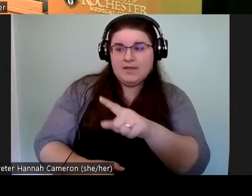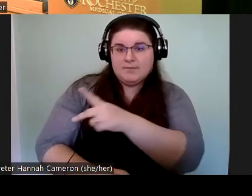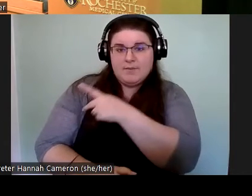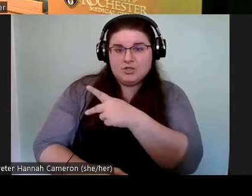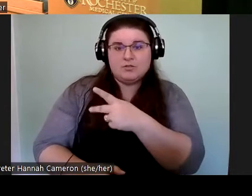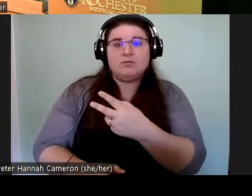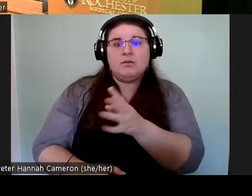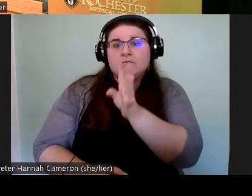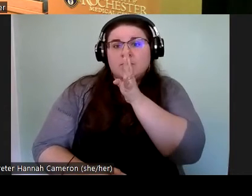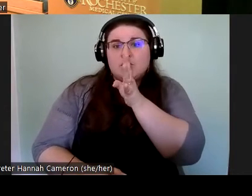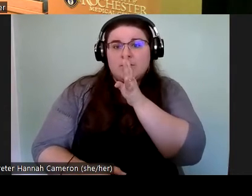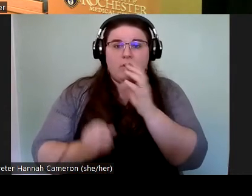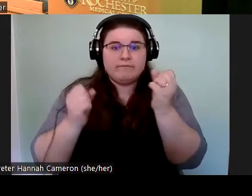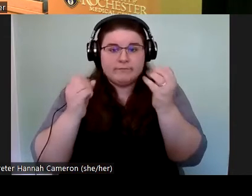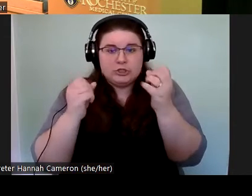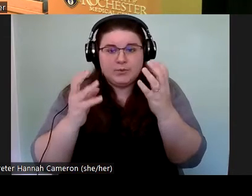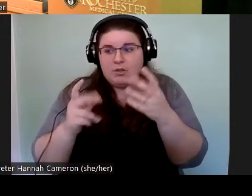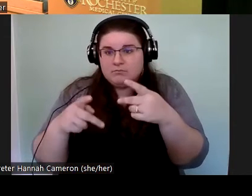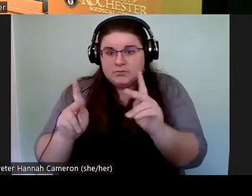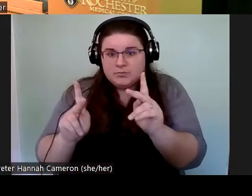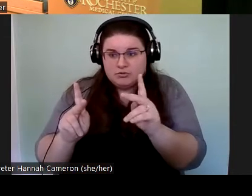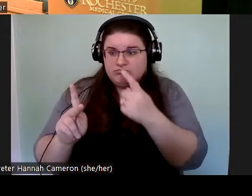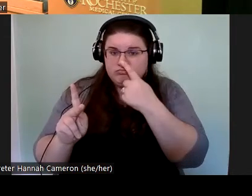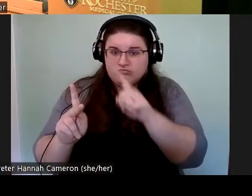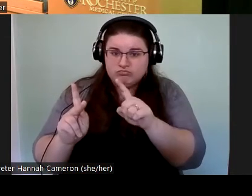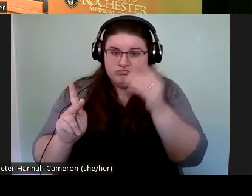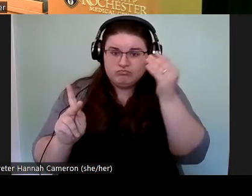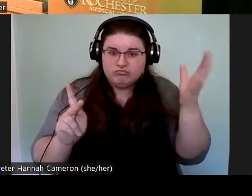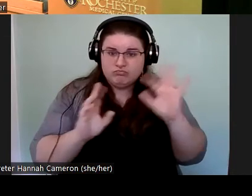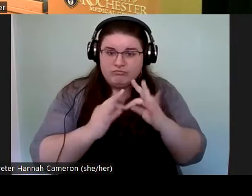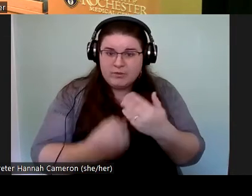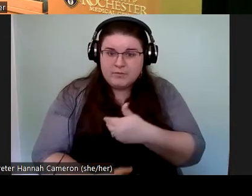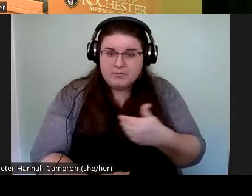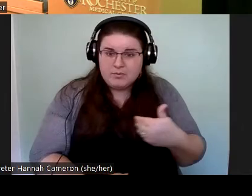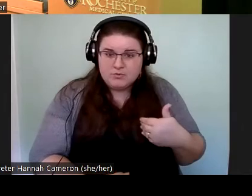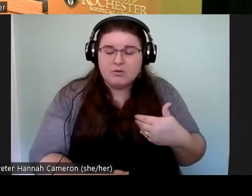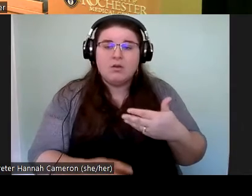provide information to family members um you can say before you discharge someone you know we like